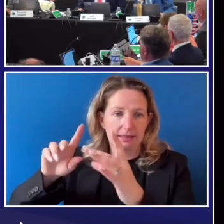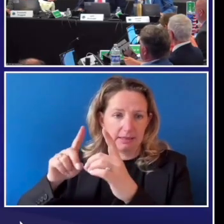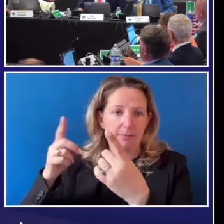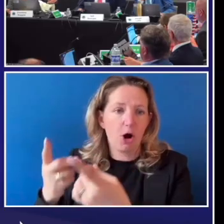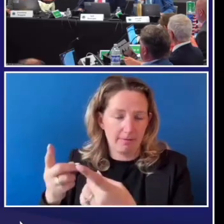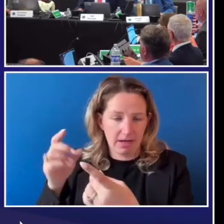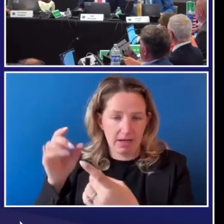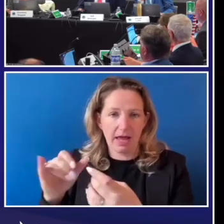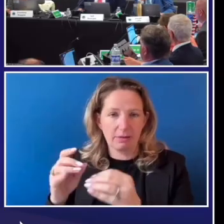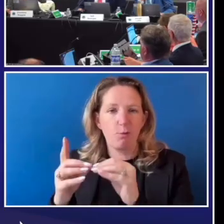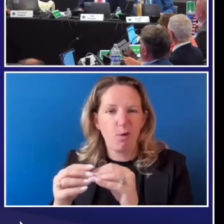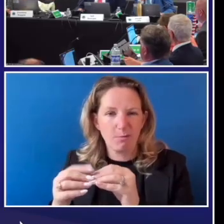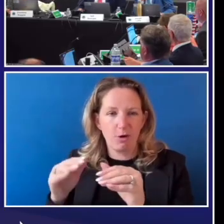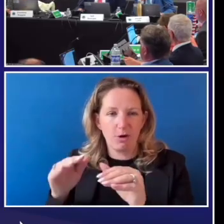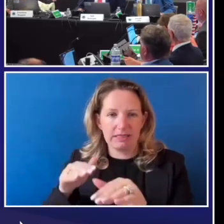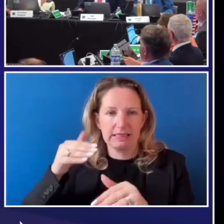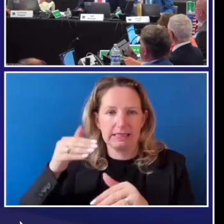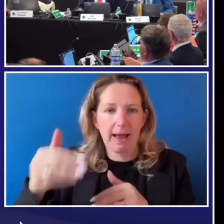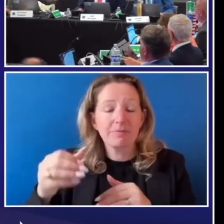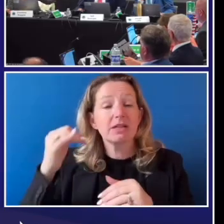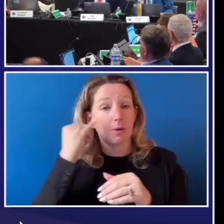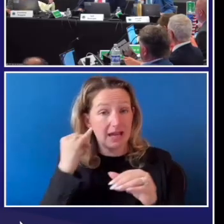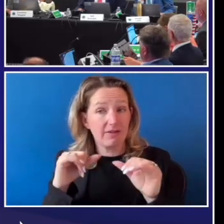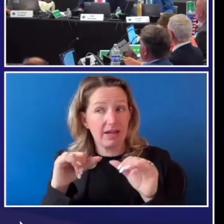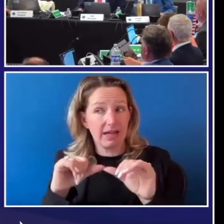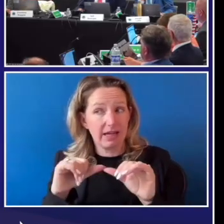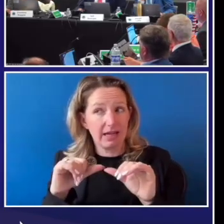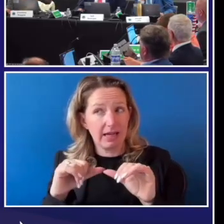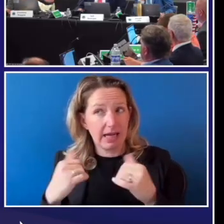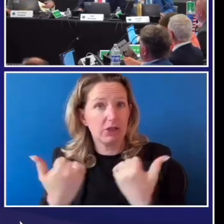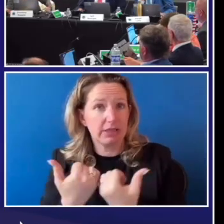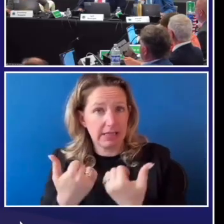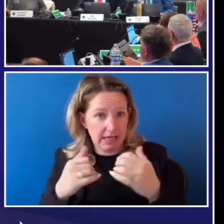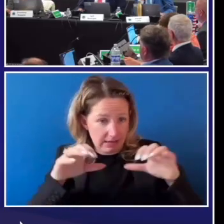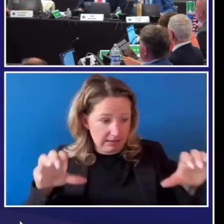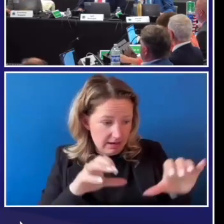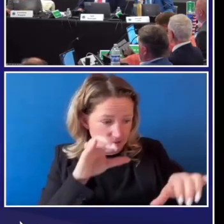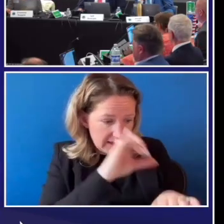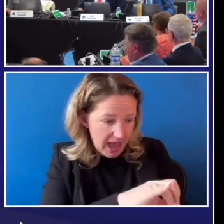So an agency who takes such an action already has to, um, provide that notification and